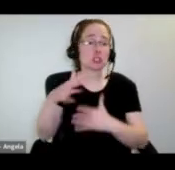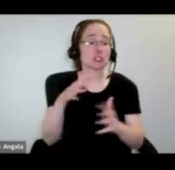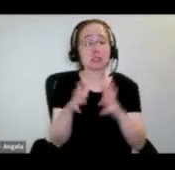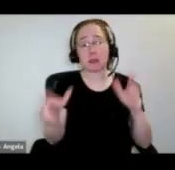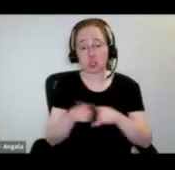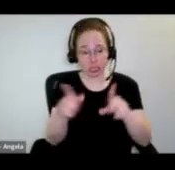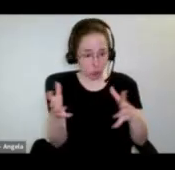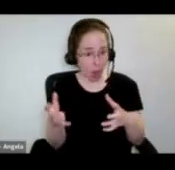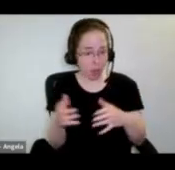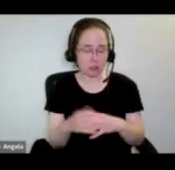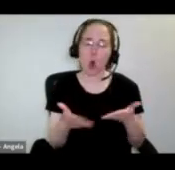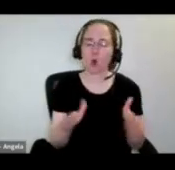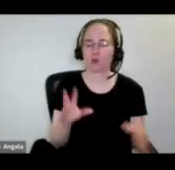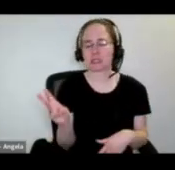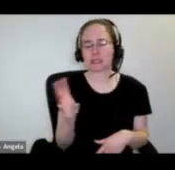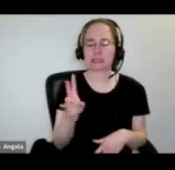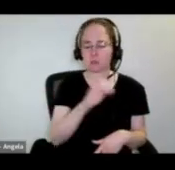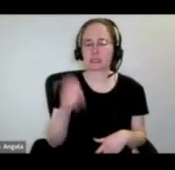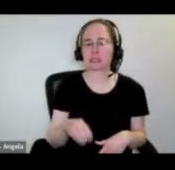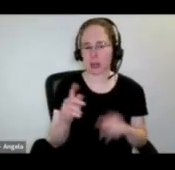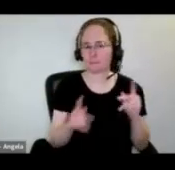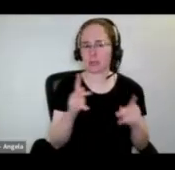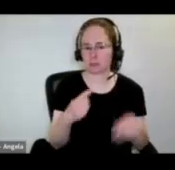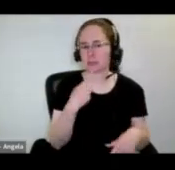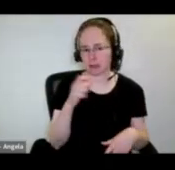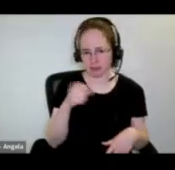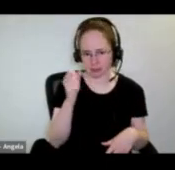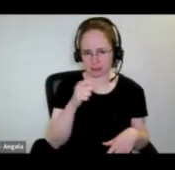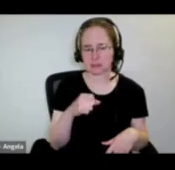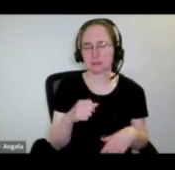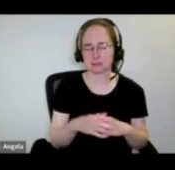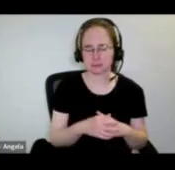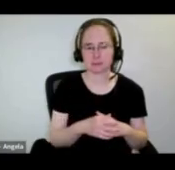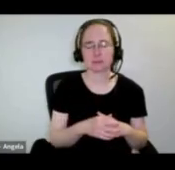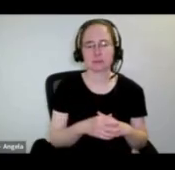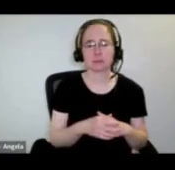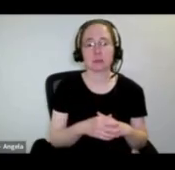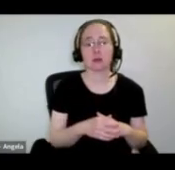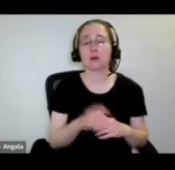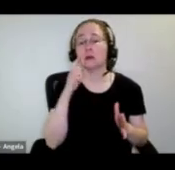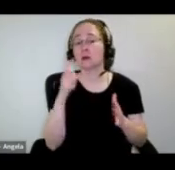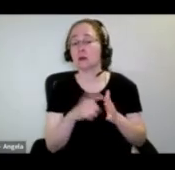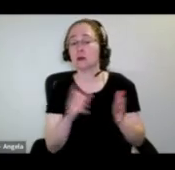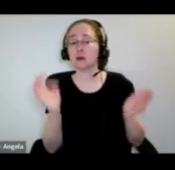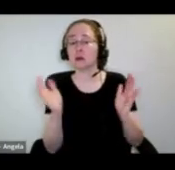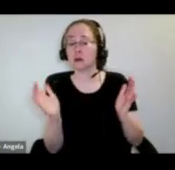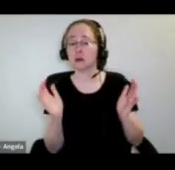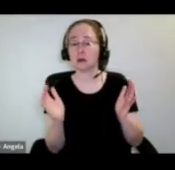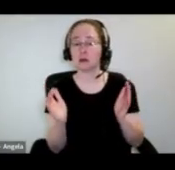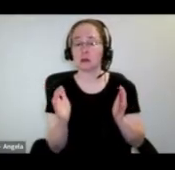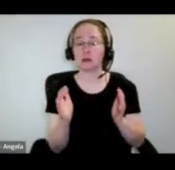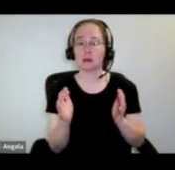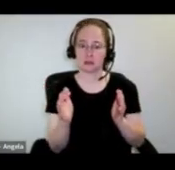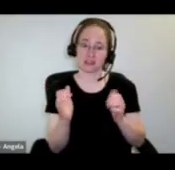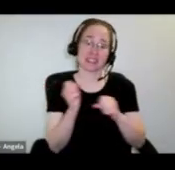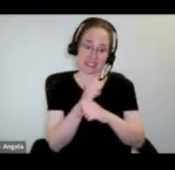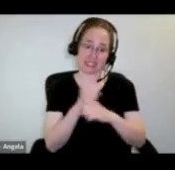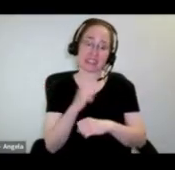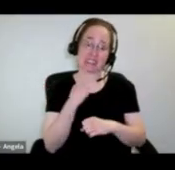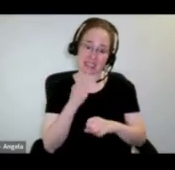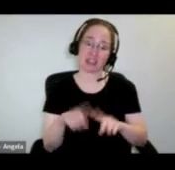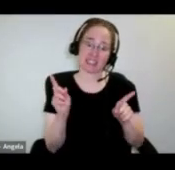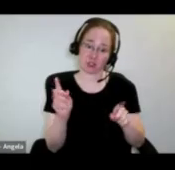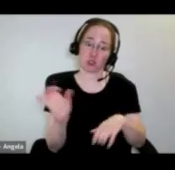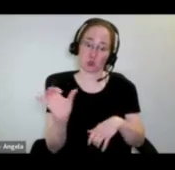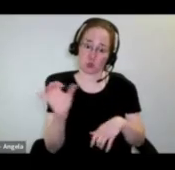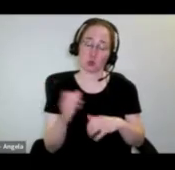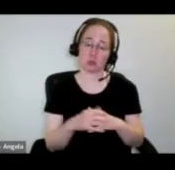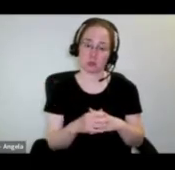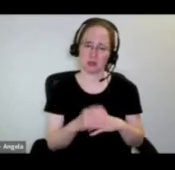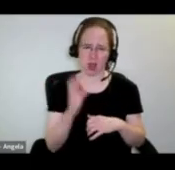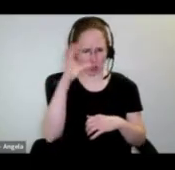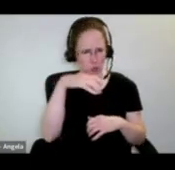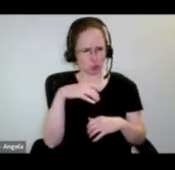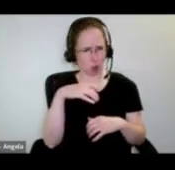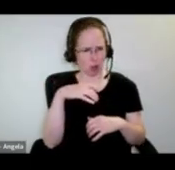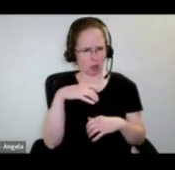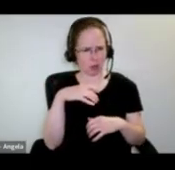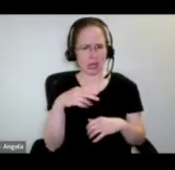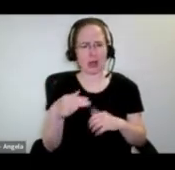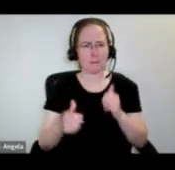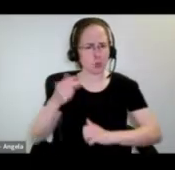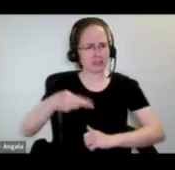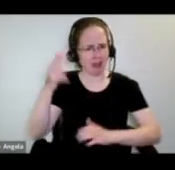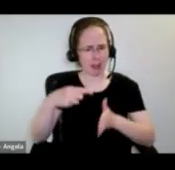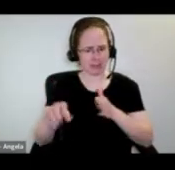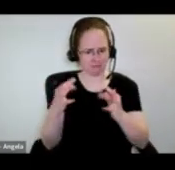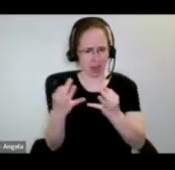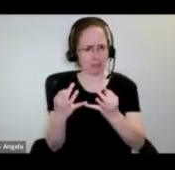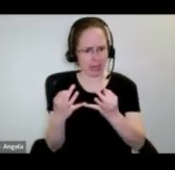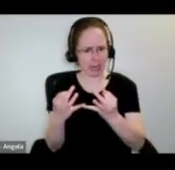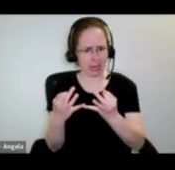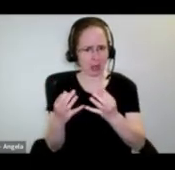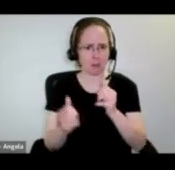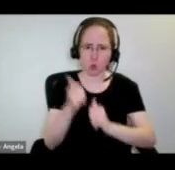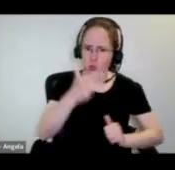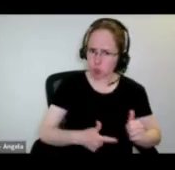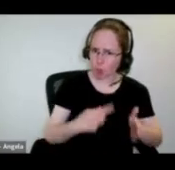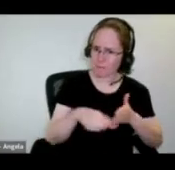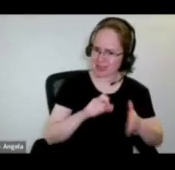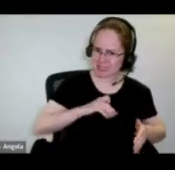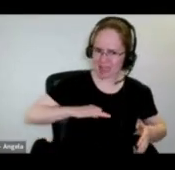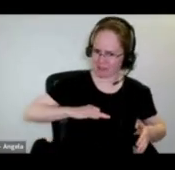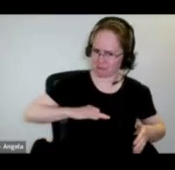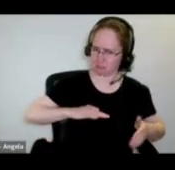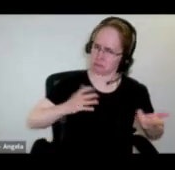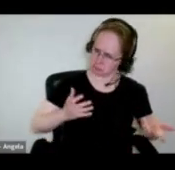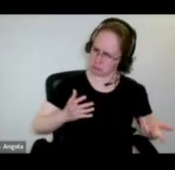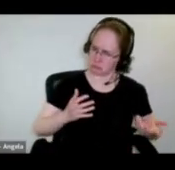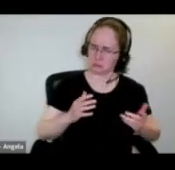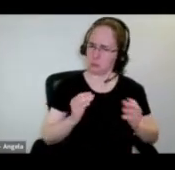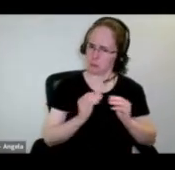Lindsay: takes part in community activities with others as much as they want to. Overall, 67% of people report this when we survey them. And then when we look again at that helper type, we see statistically significant differences here. This one's unusual, though, in that the highest is paid family.